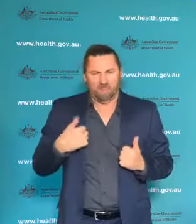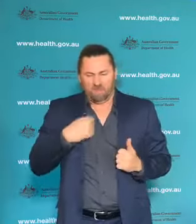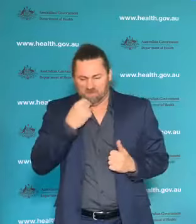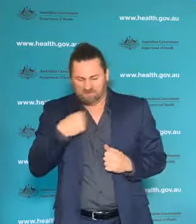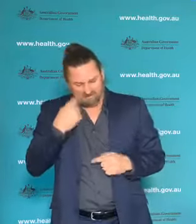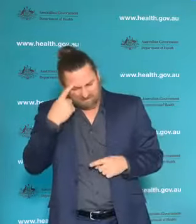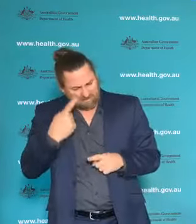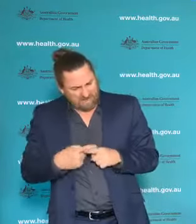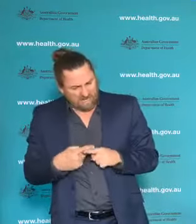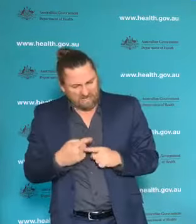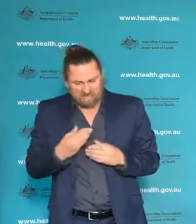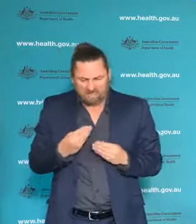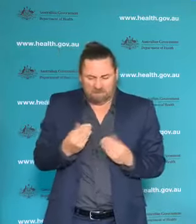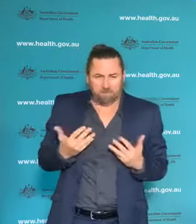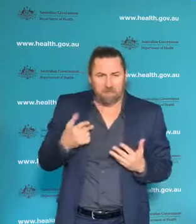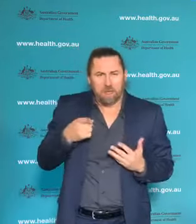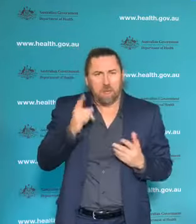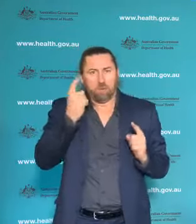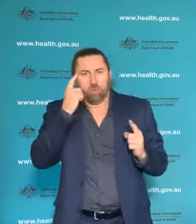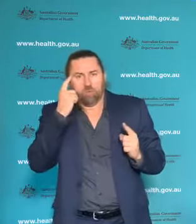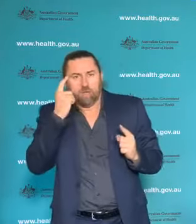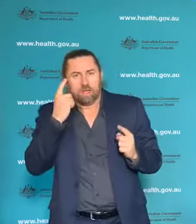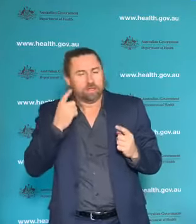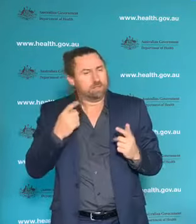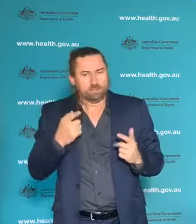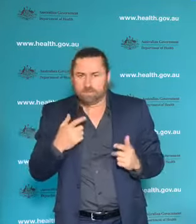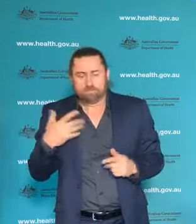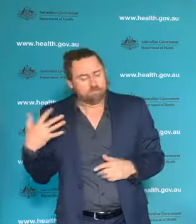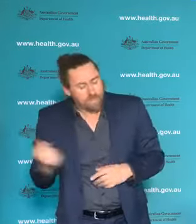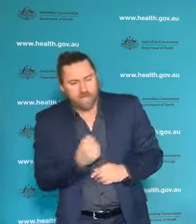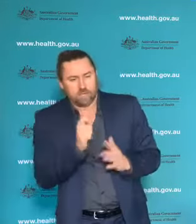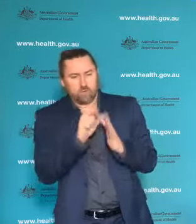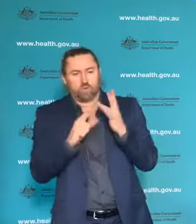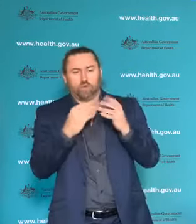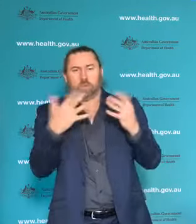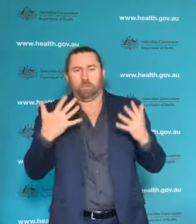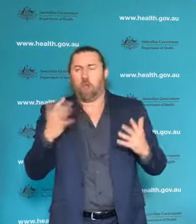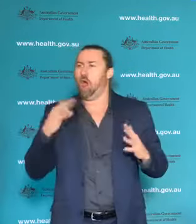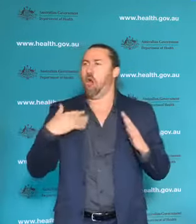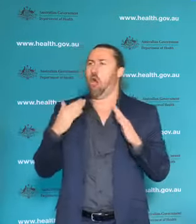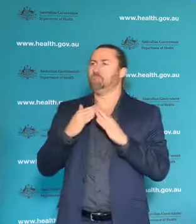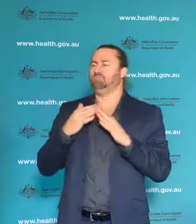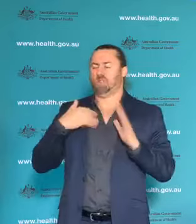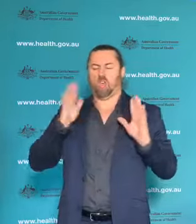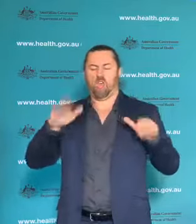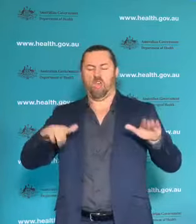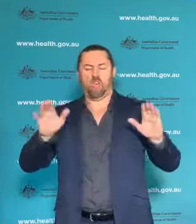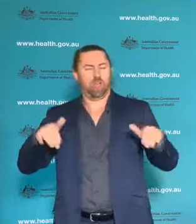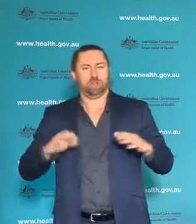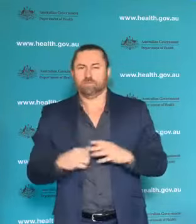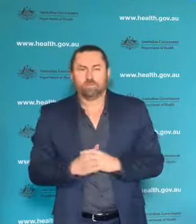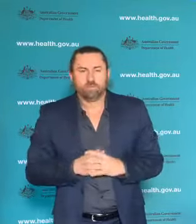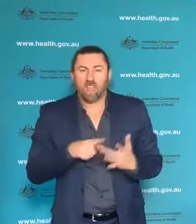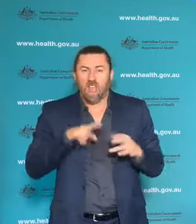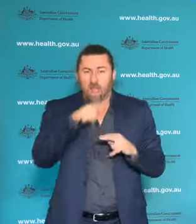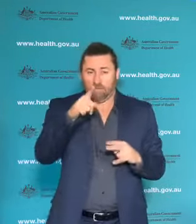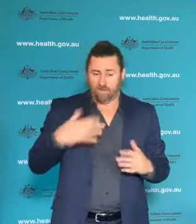that is worrying you or if you are receiving continuing care for a chronic condition or if you are feeling anxious or